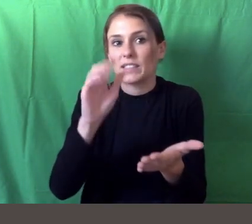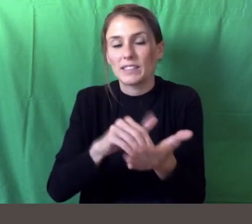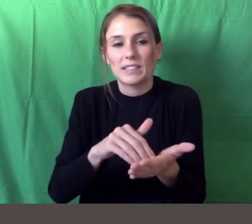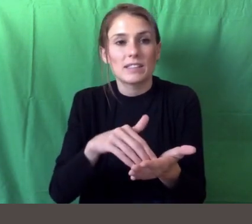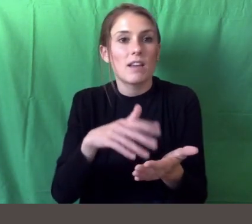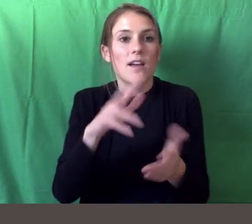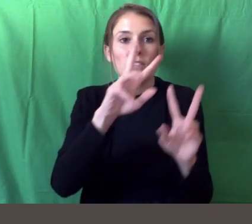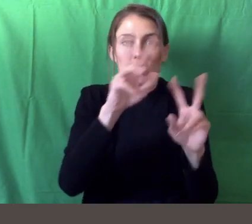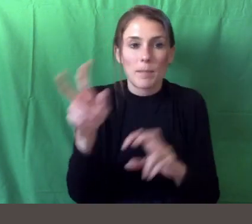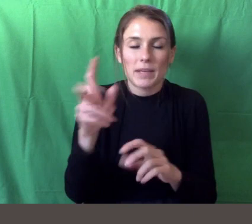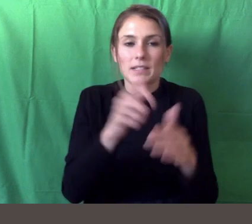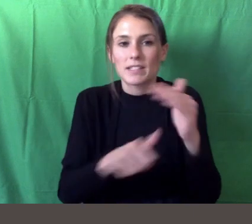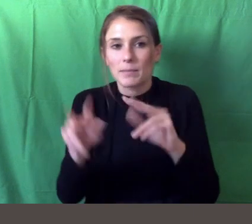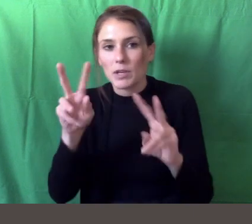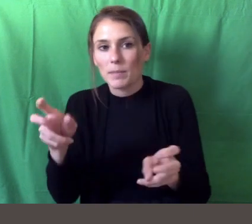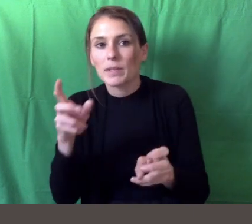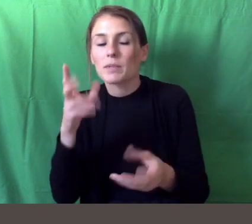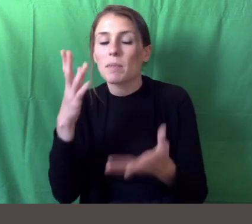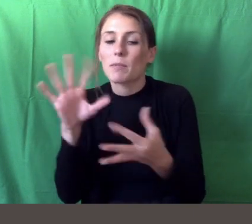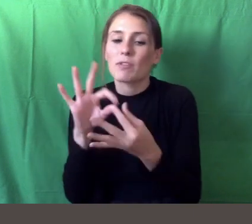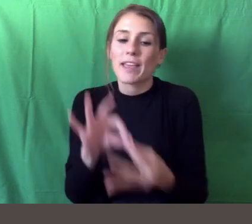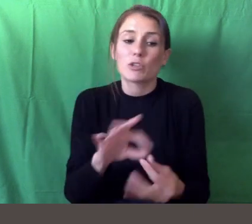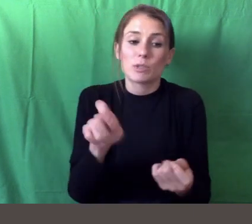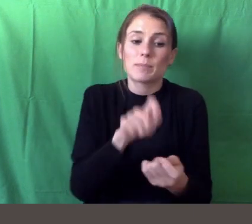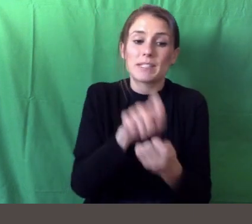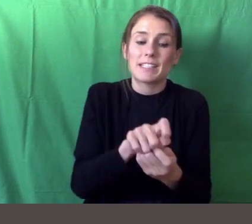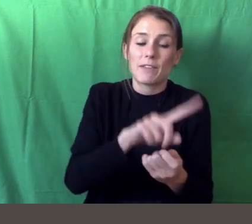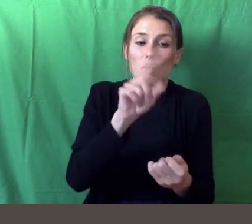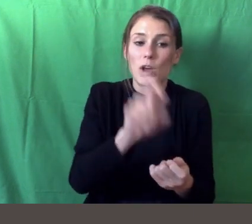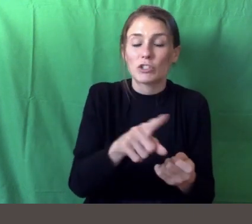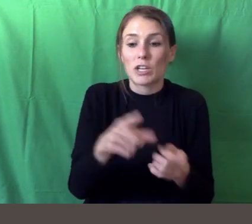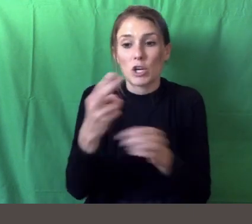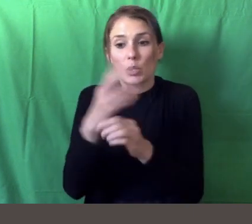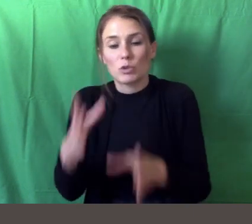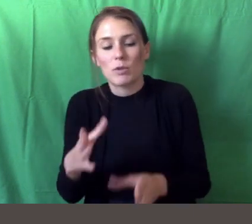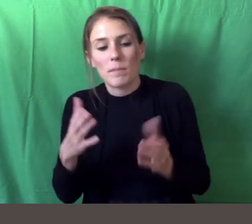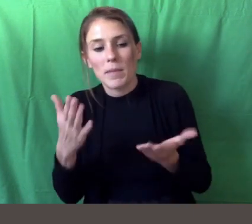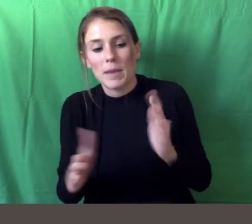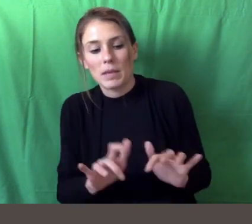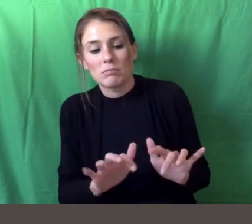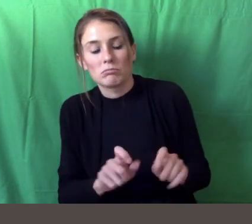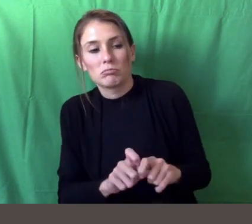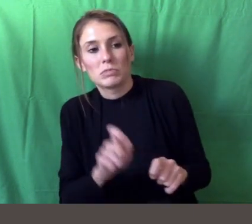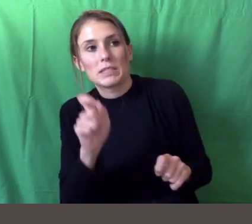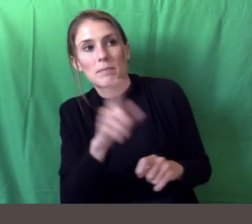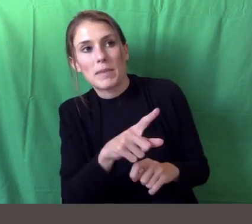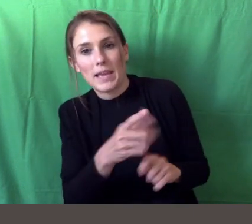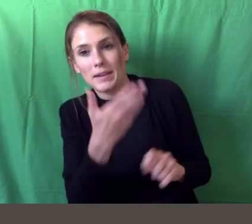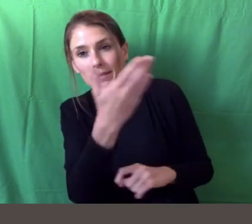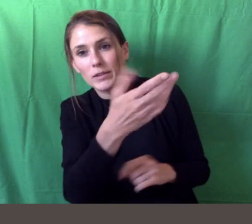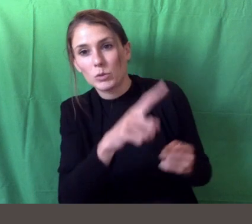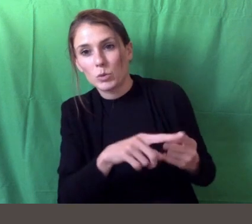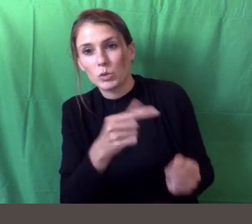may be relevant for some particular question that a user might submit to GPT-3.